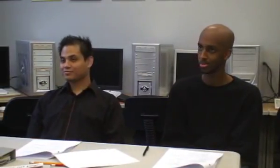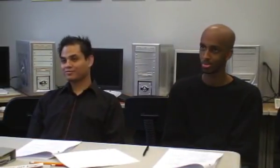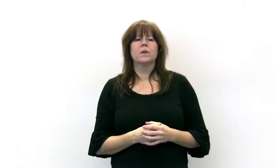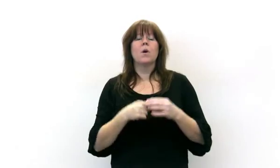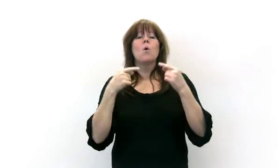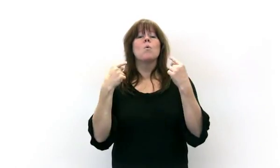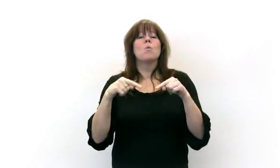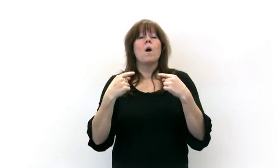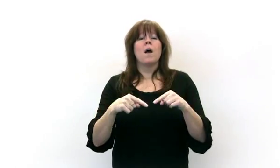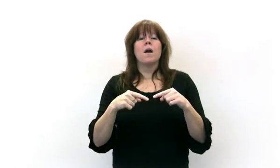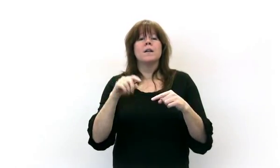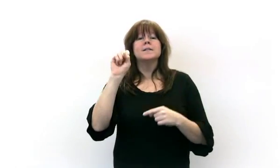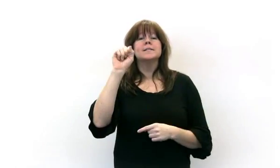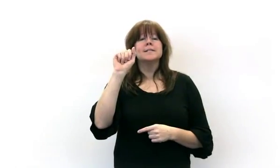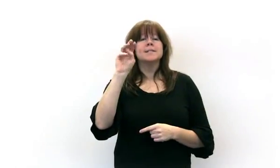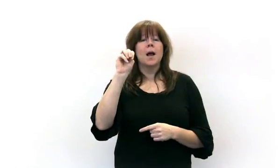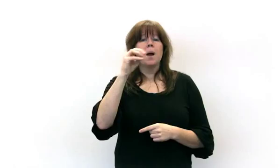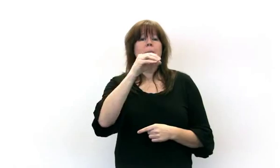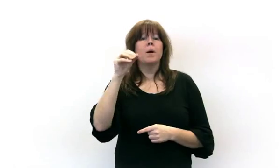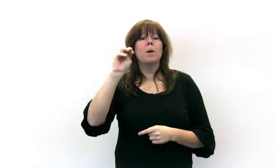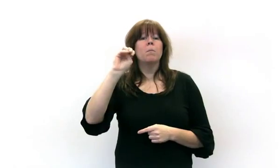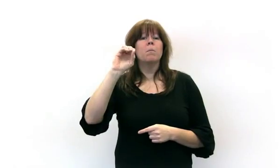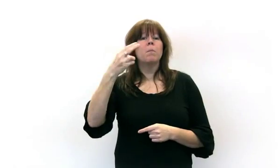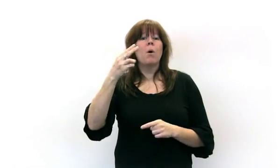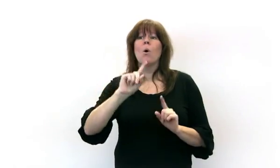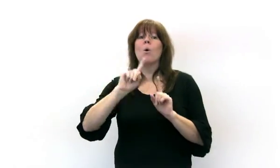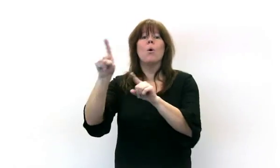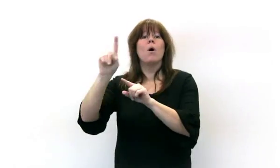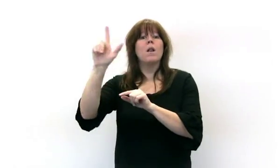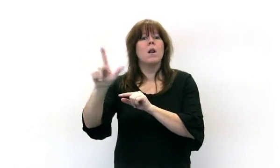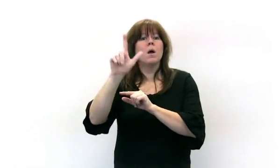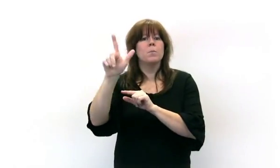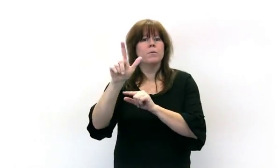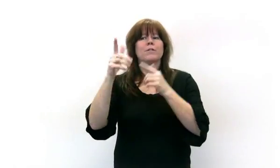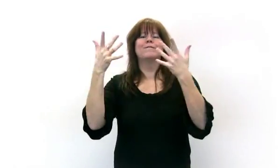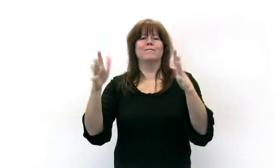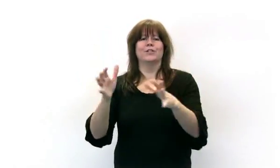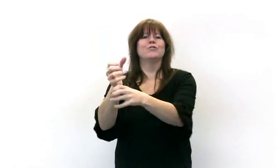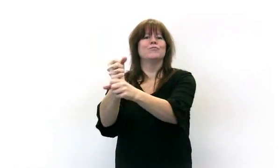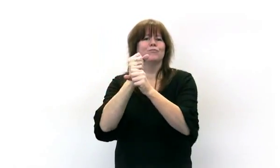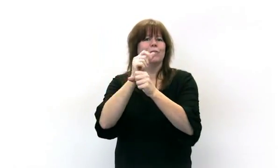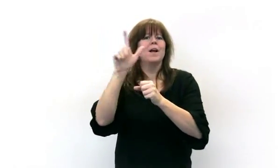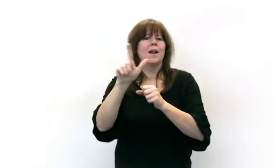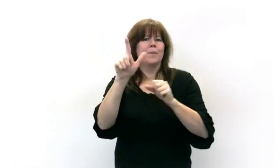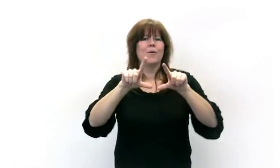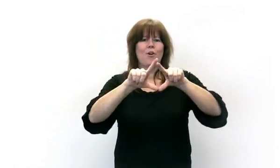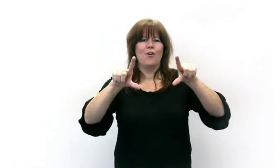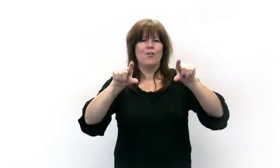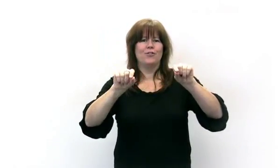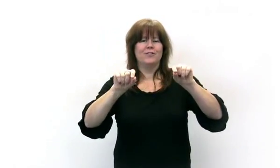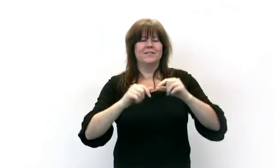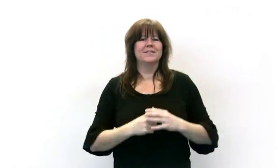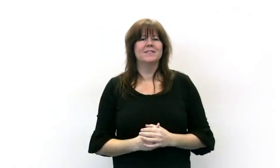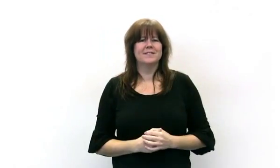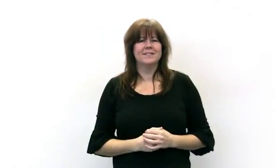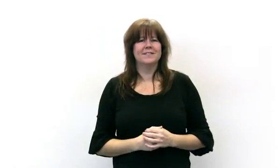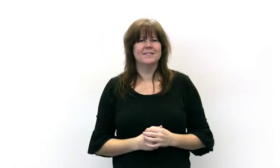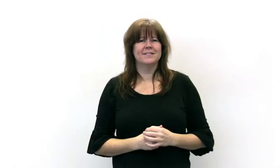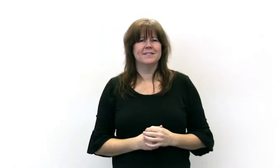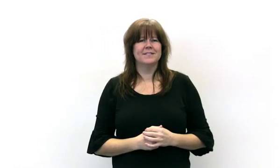Later, Sam and Moh went on the library tour and they each got a library card.